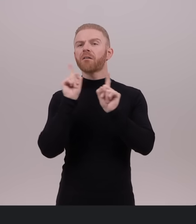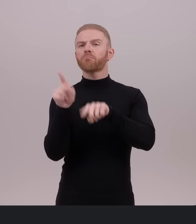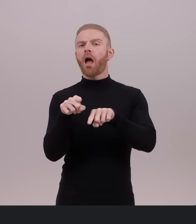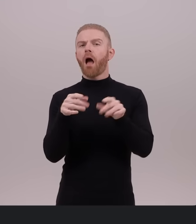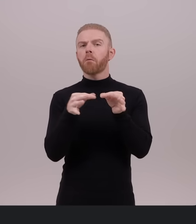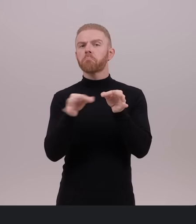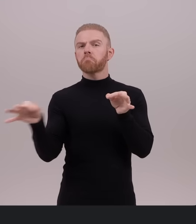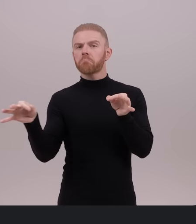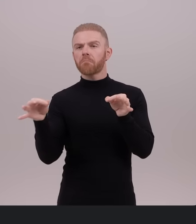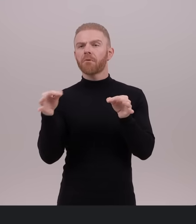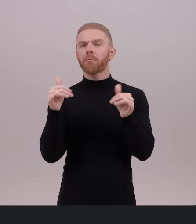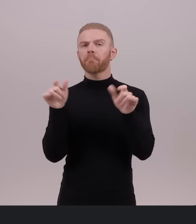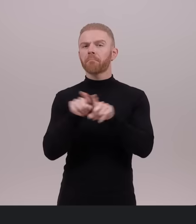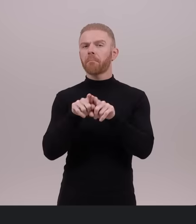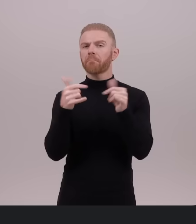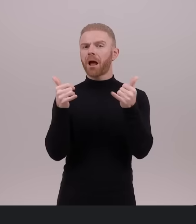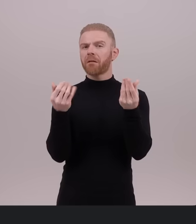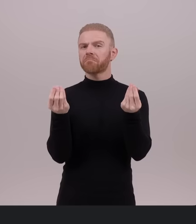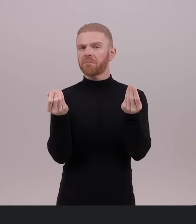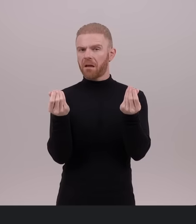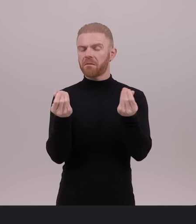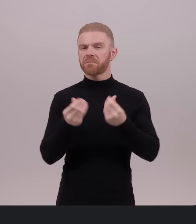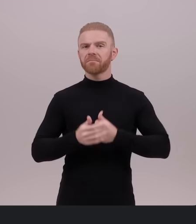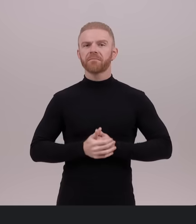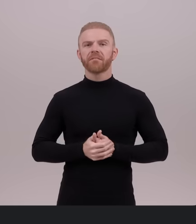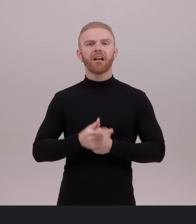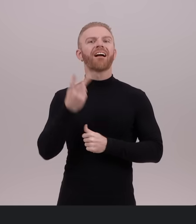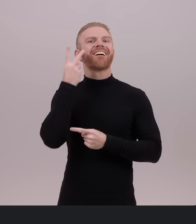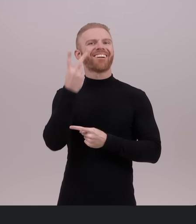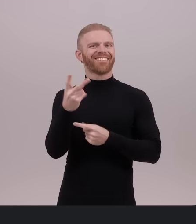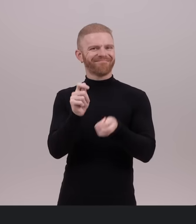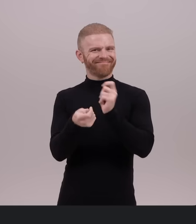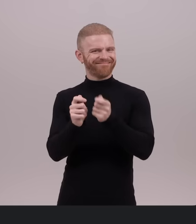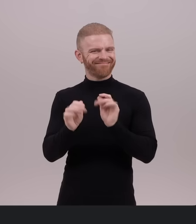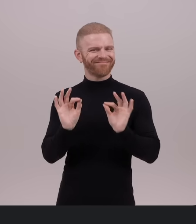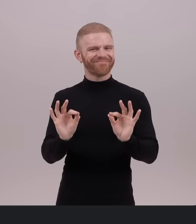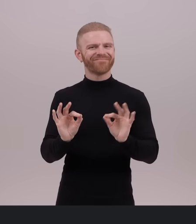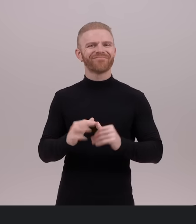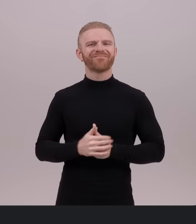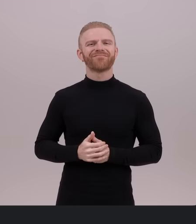we now see a fine-tune where we just get the command, none of the additional fluff.